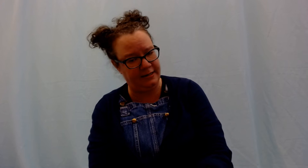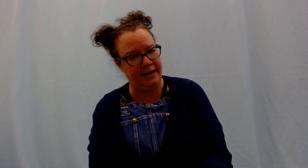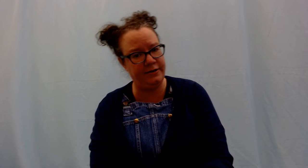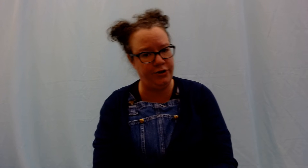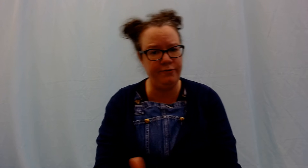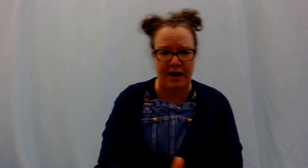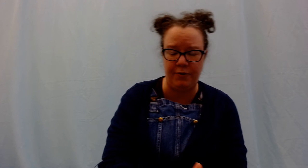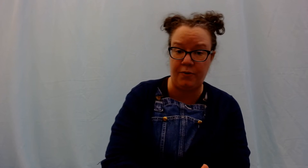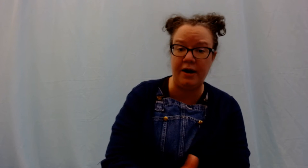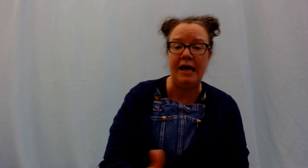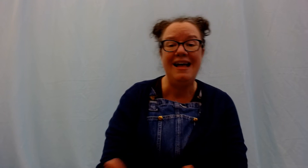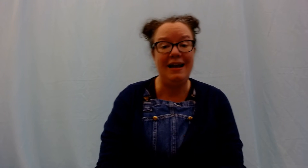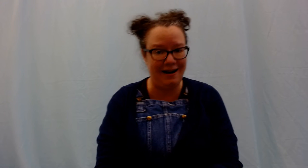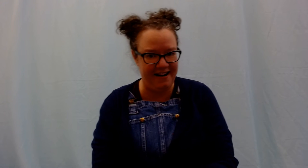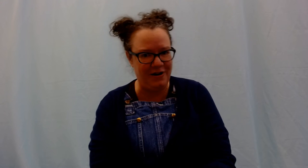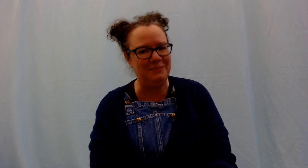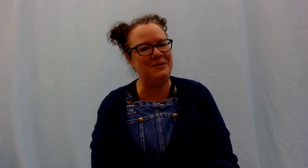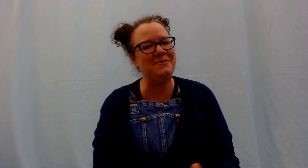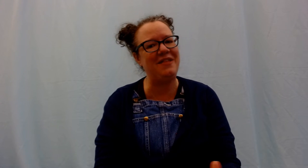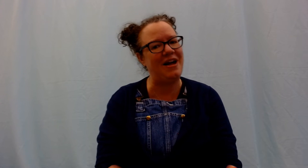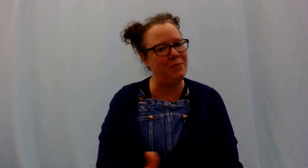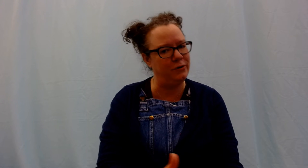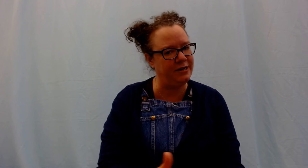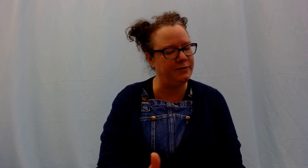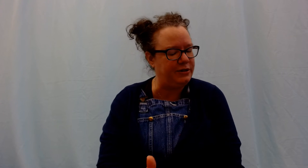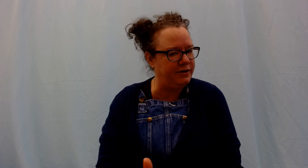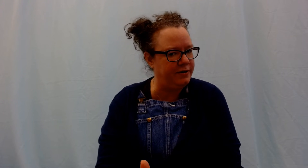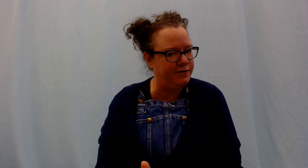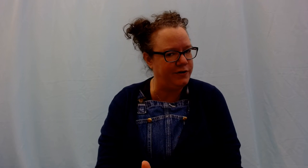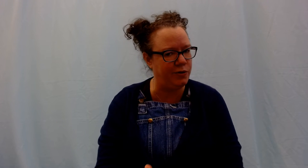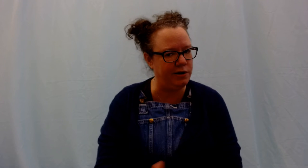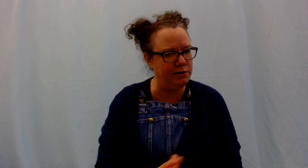That would work. It kind of helps them get that motion especially for those who aren't